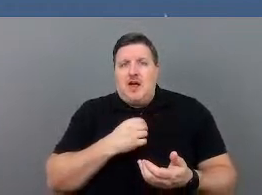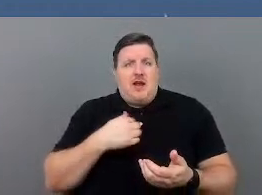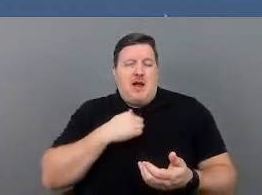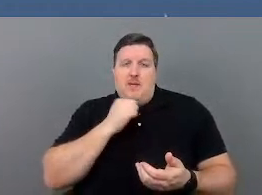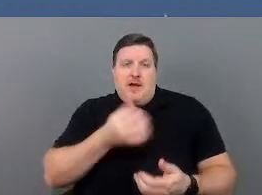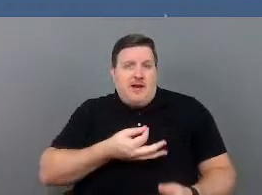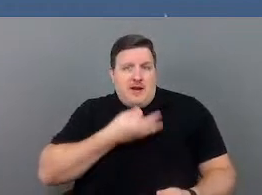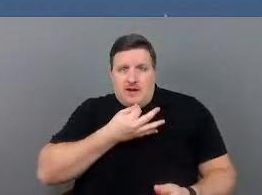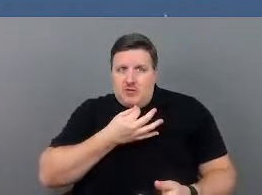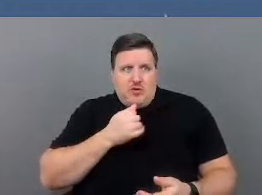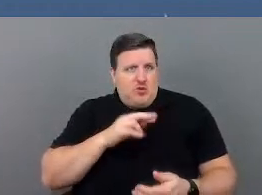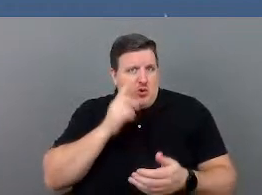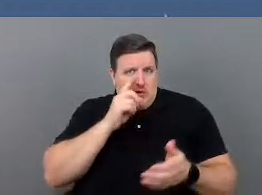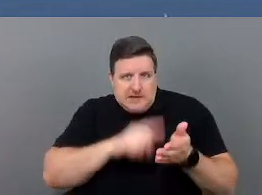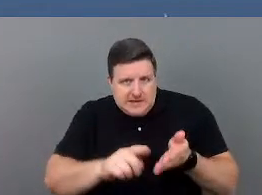SO THAT MEANS THAT